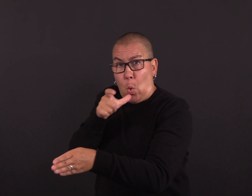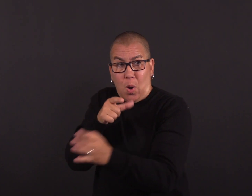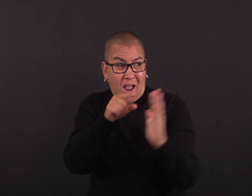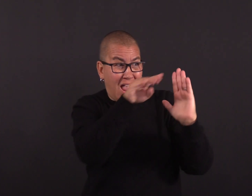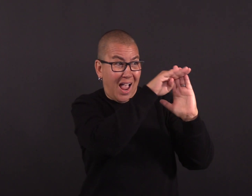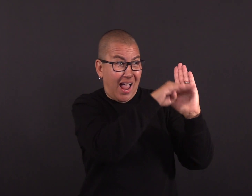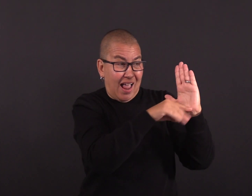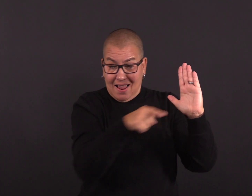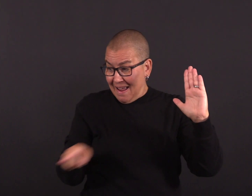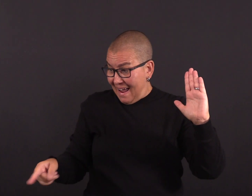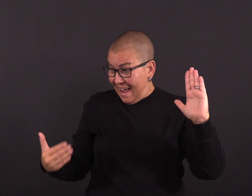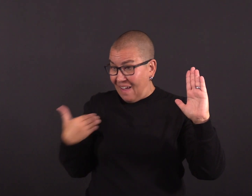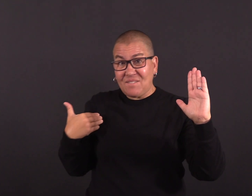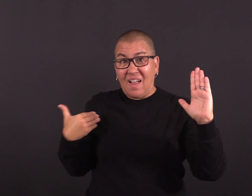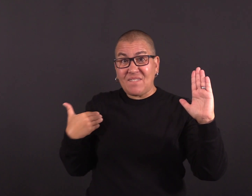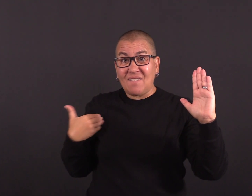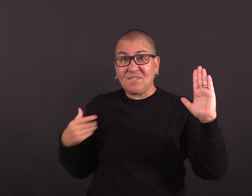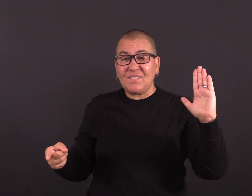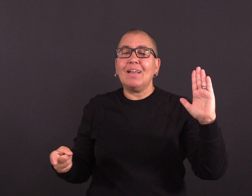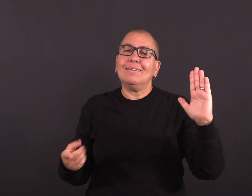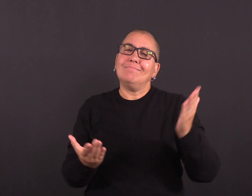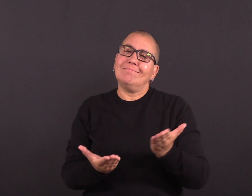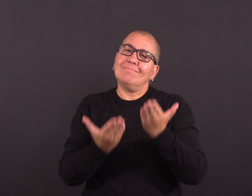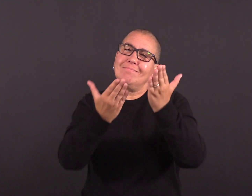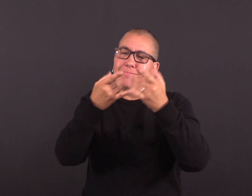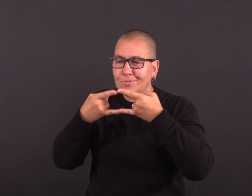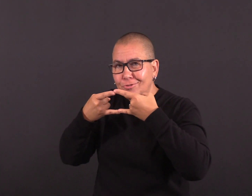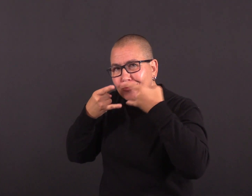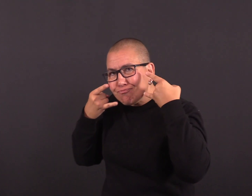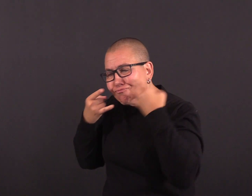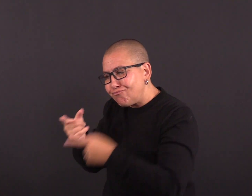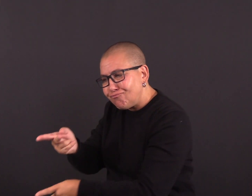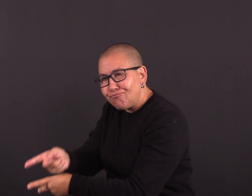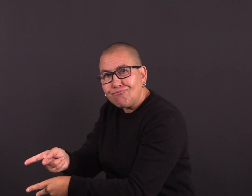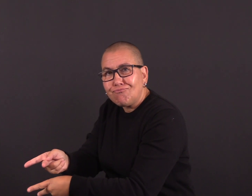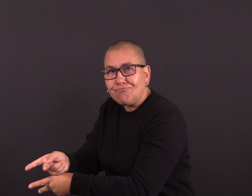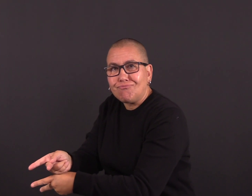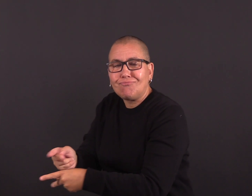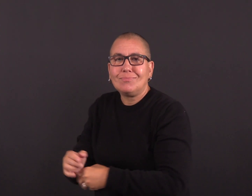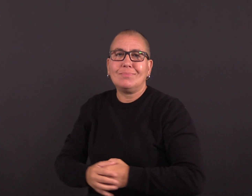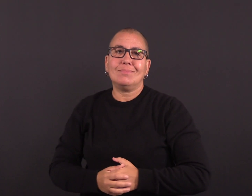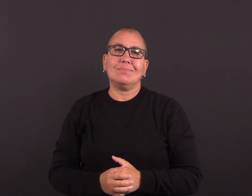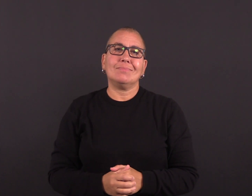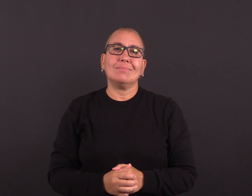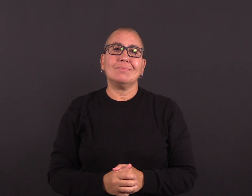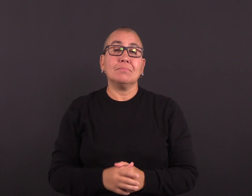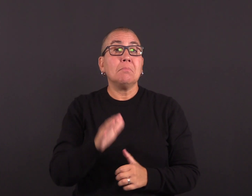infection, then I think you should also consider putting a mask on in public places,” said Reiner,